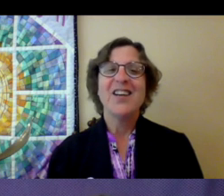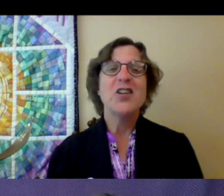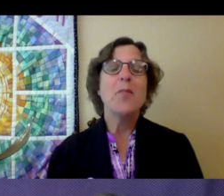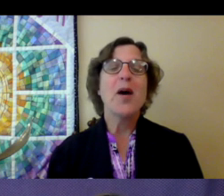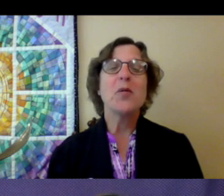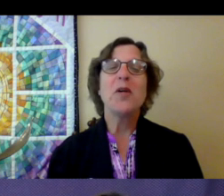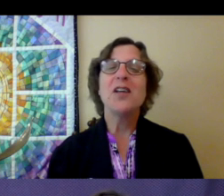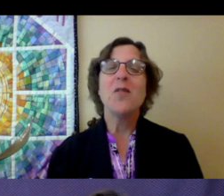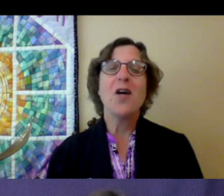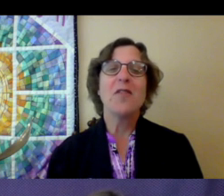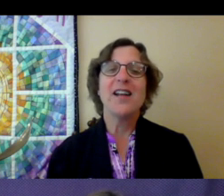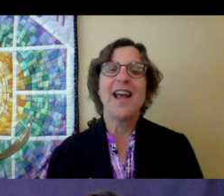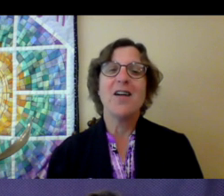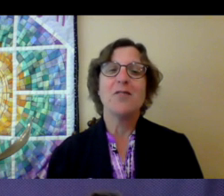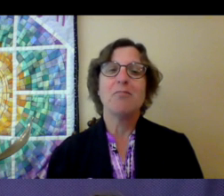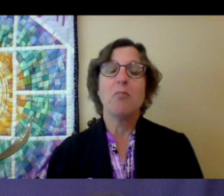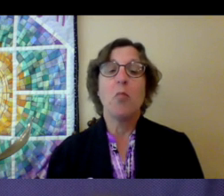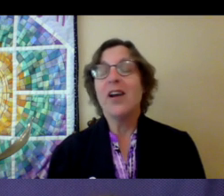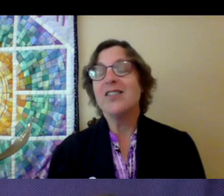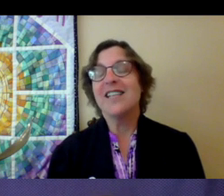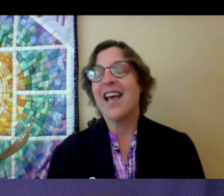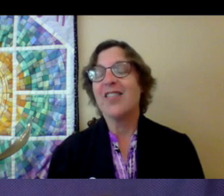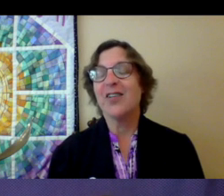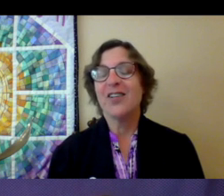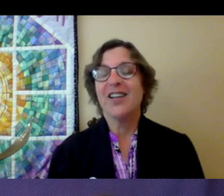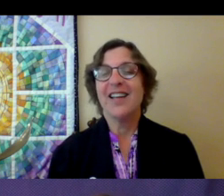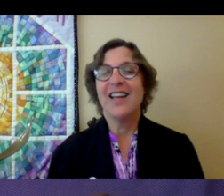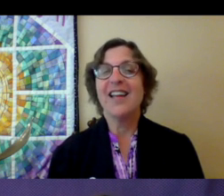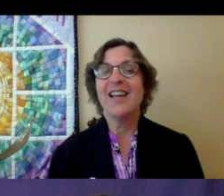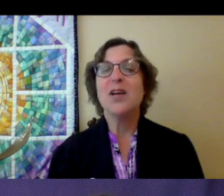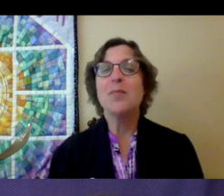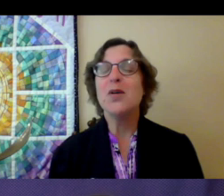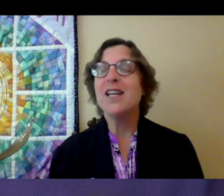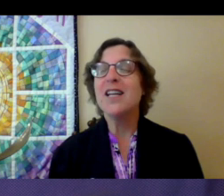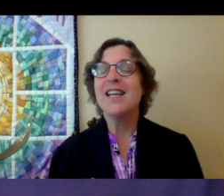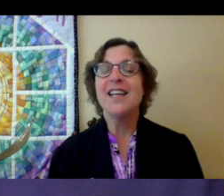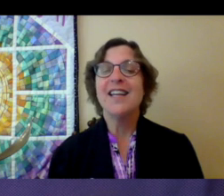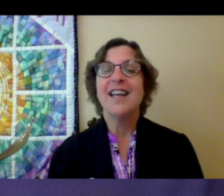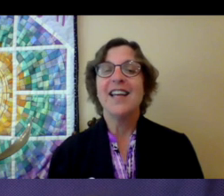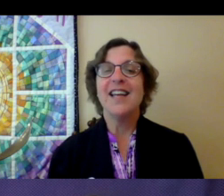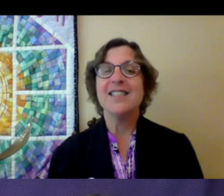No matter where you are right now. We're together in community in spirit